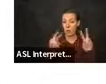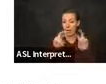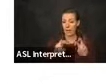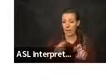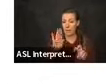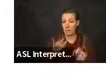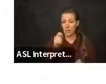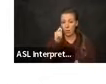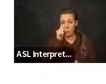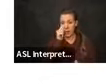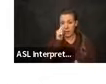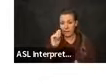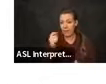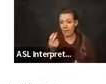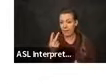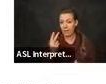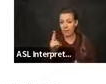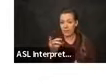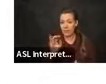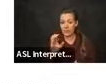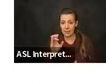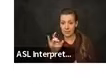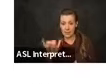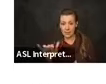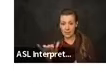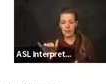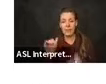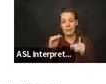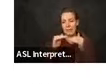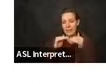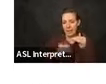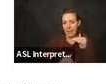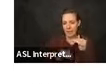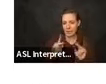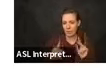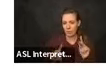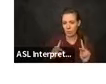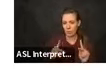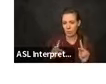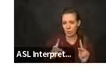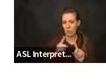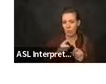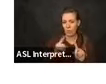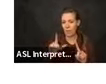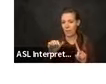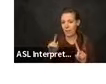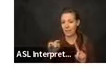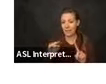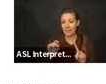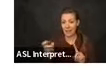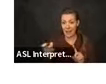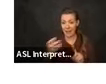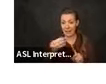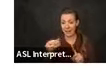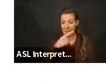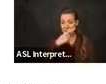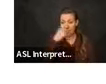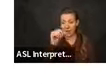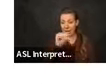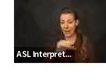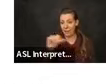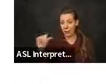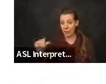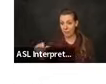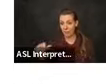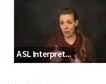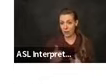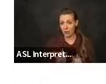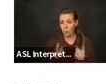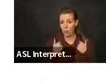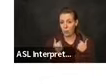see that a smaller proportion of Latinx and black African American residents,